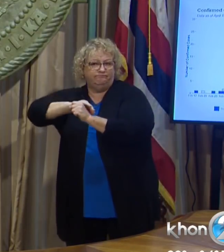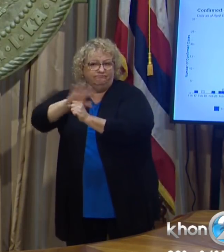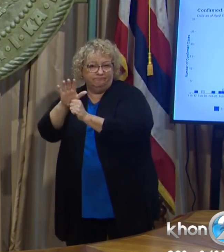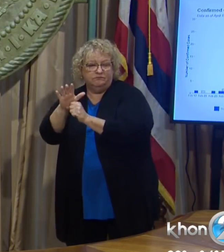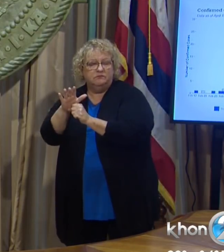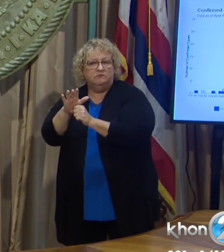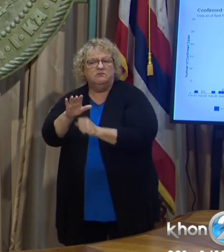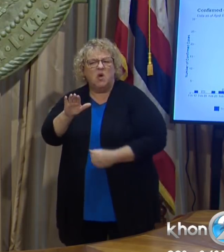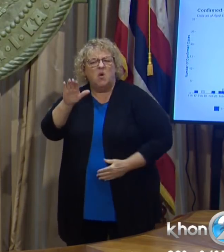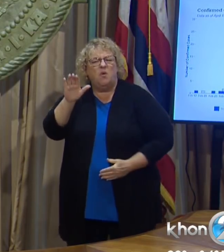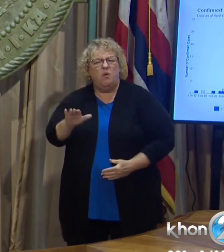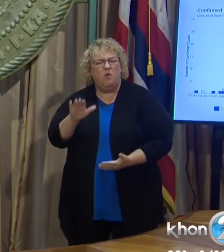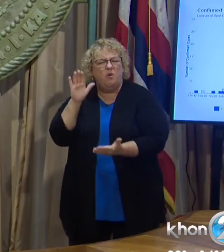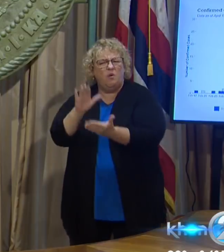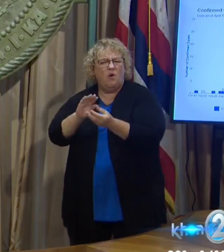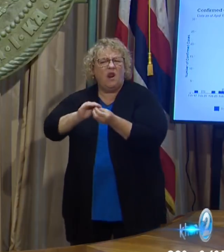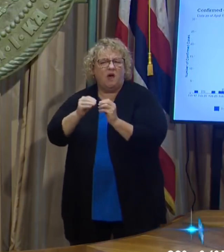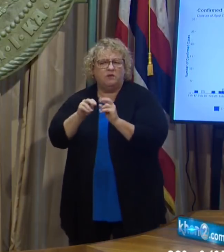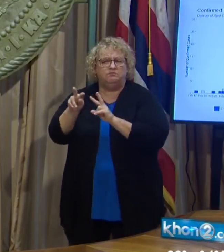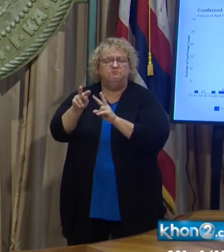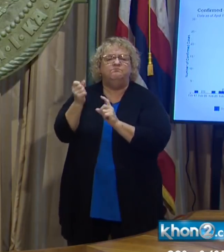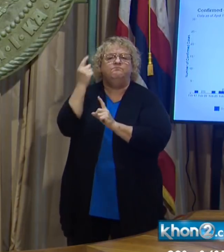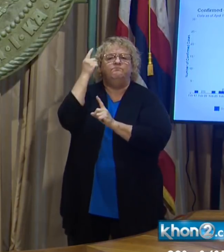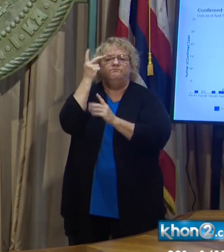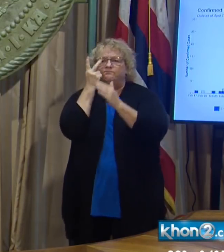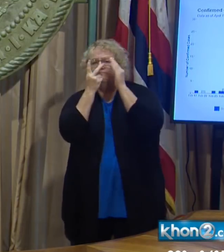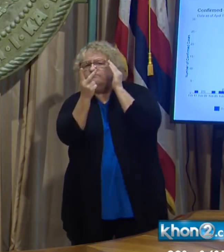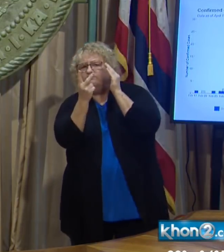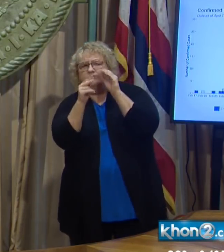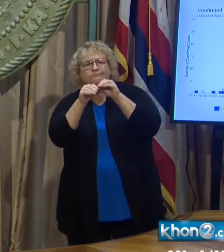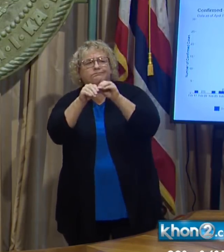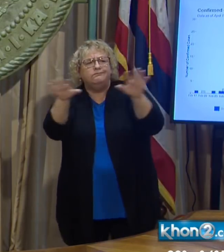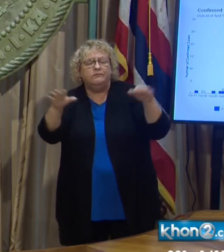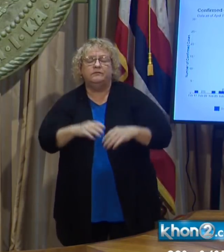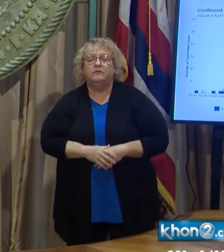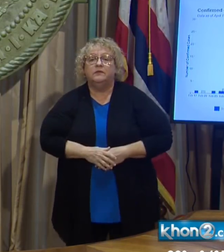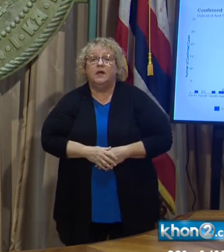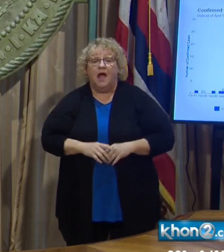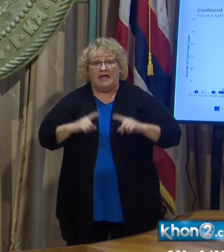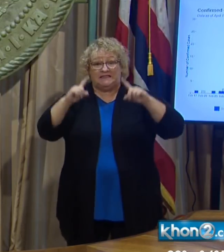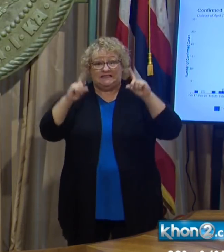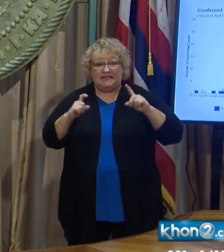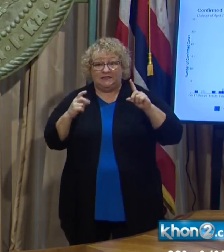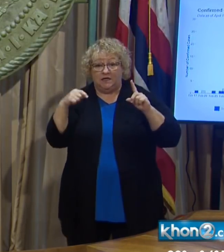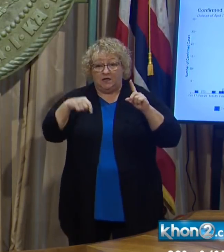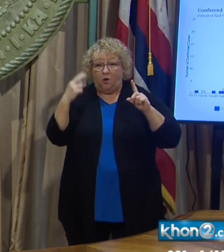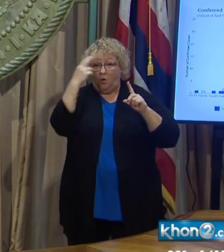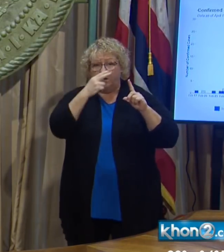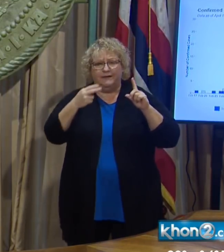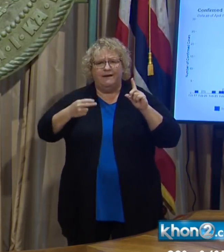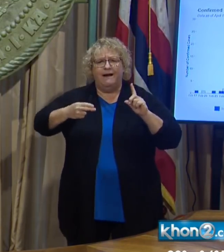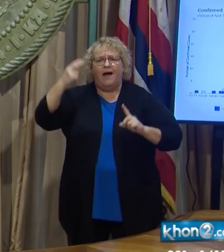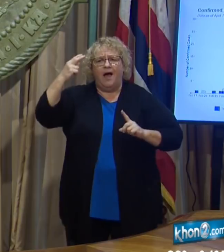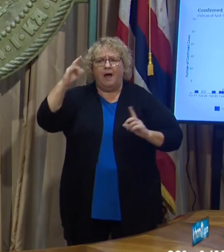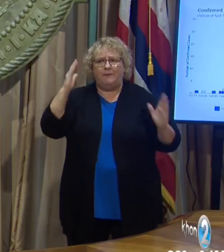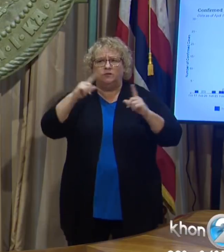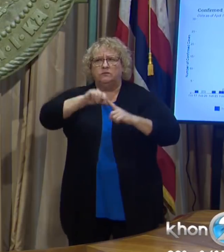THE AMOUNT OF TESTING THAT HAS BEEN DONE. AND HAS GIVEN US A GOOD UNDERSTANDING OF WHAT IS HAPPENING IN THE STATE.